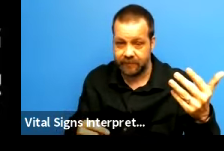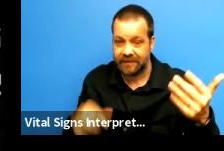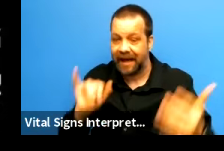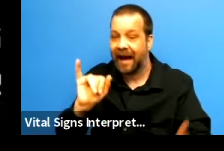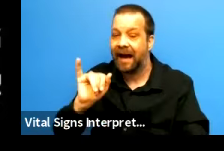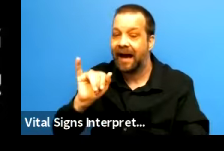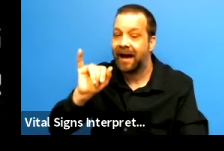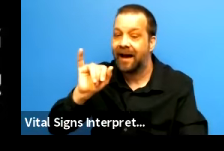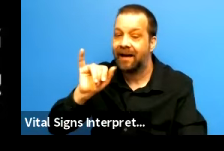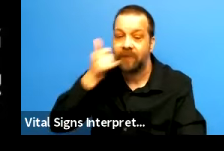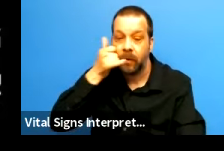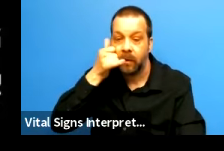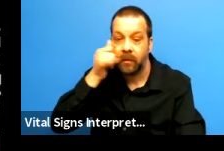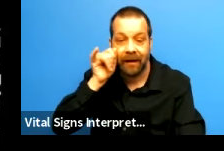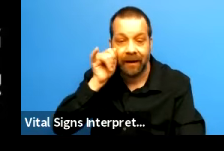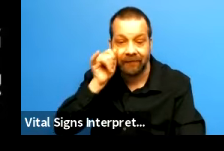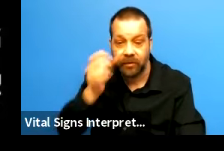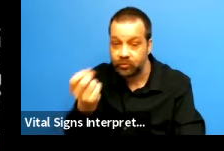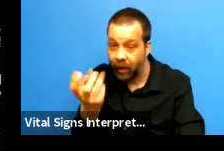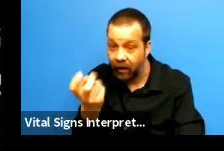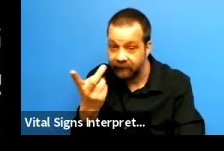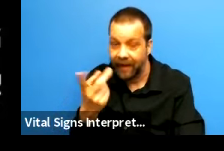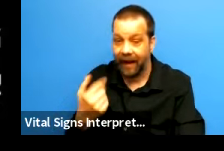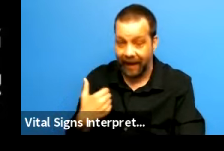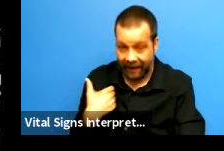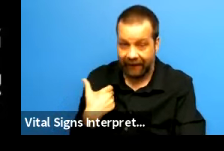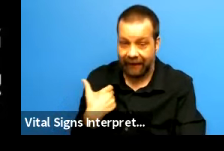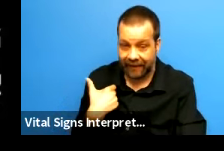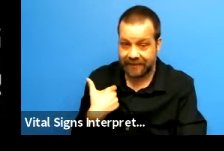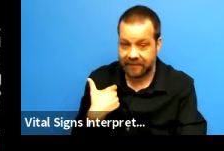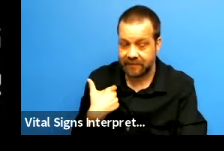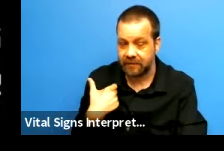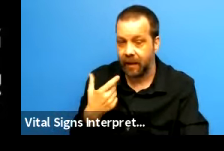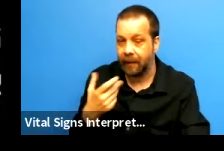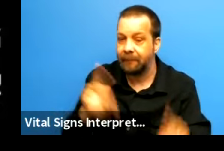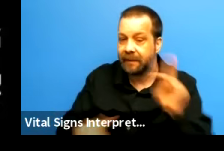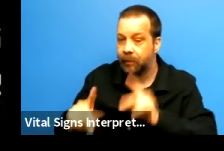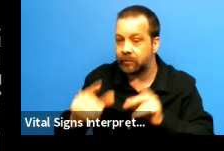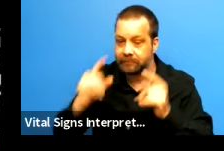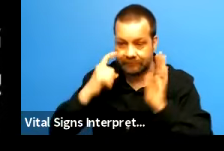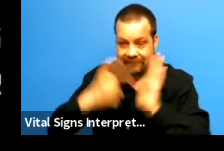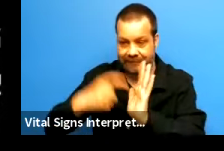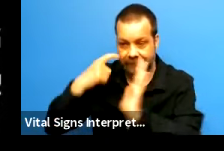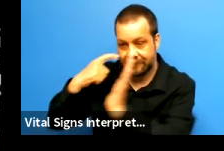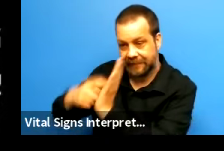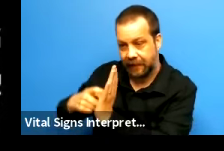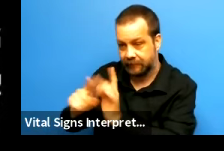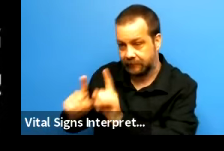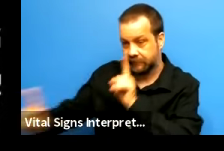This really helps folks who have a difficult time telling how far somebody is